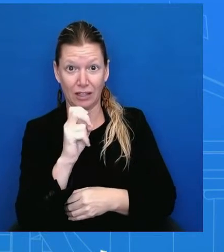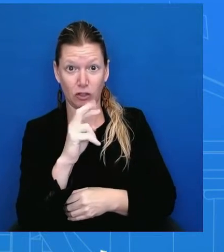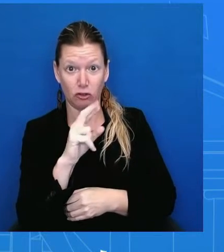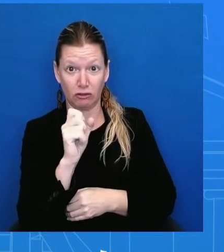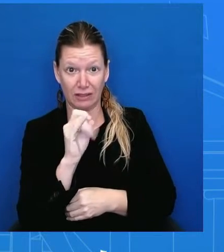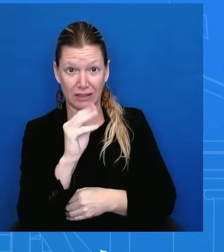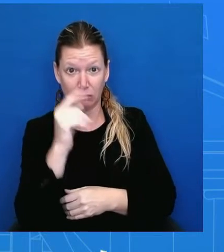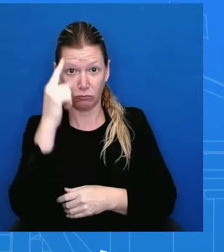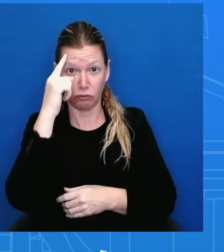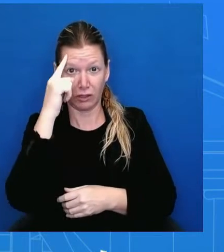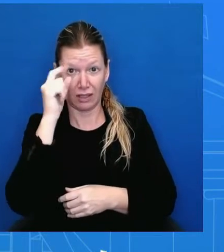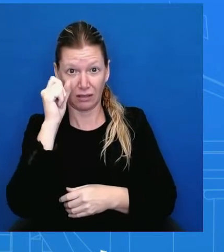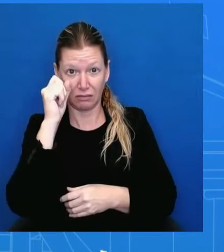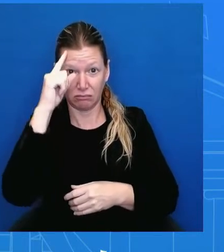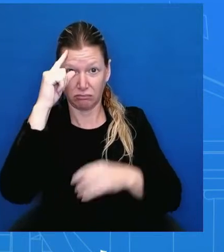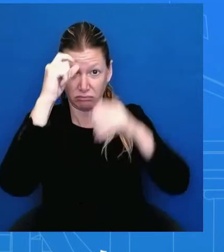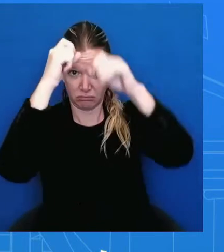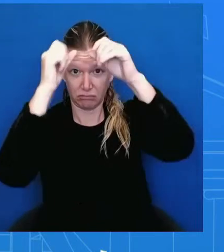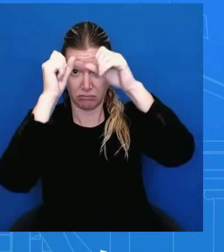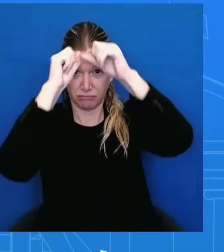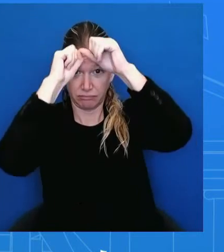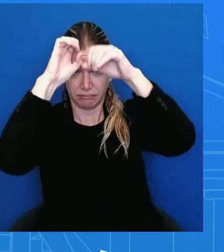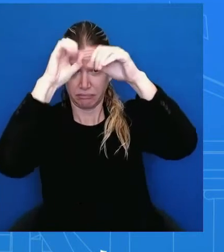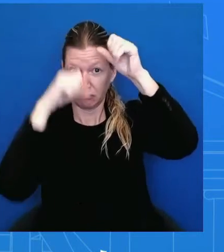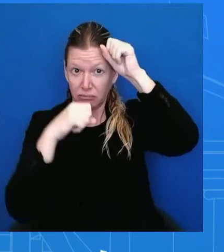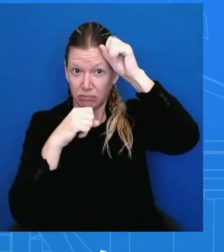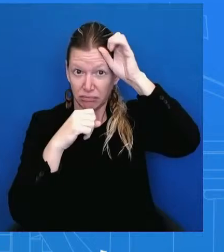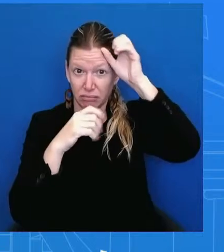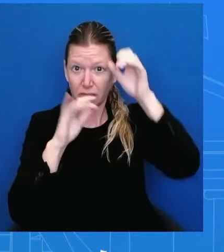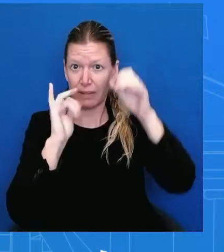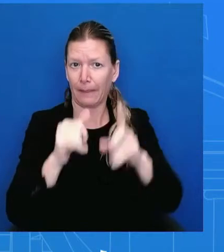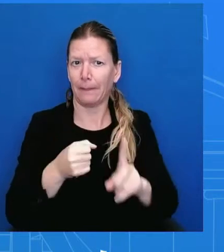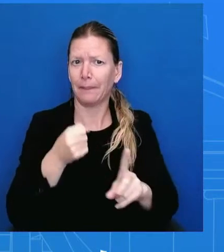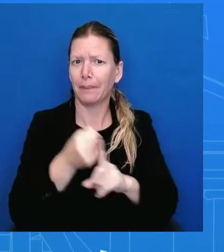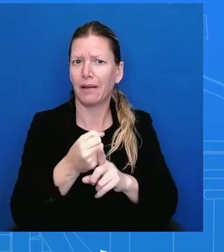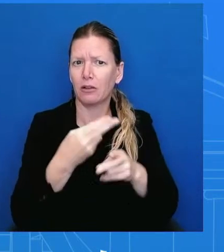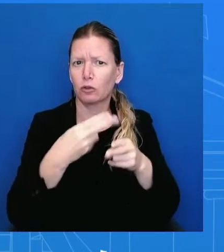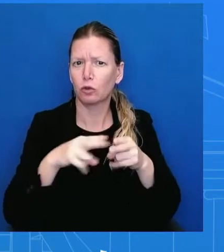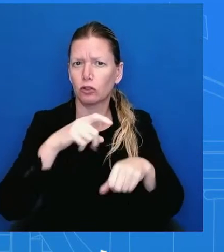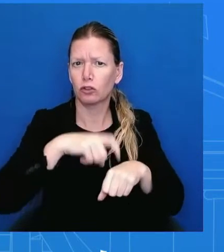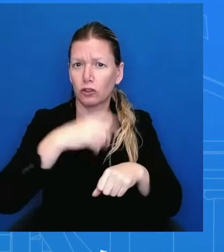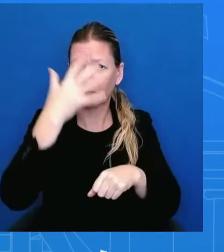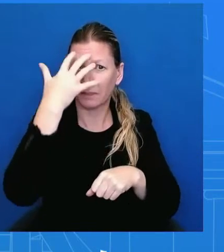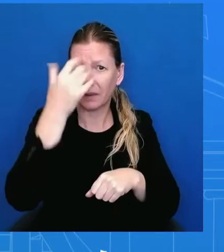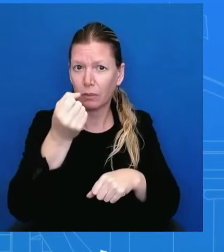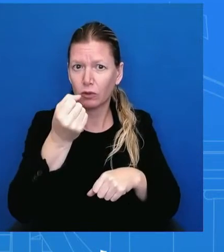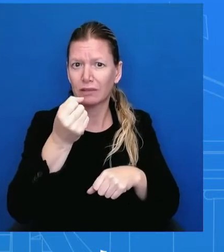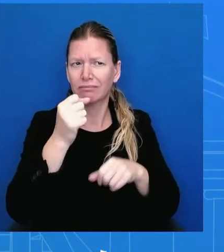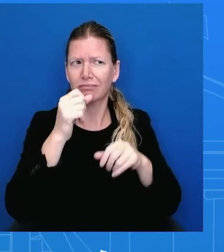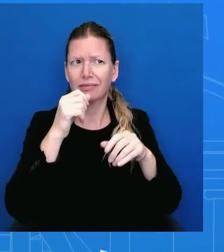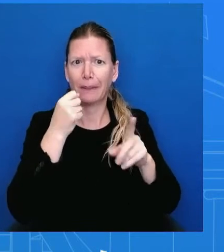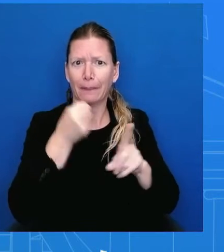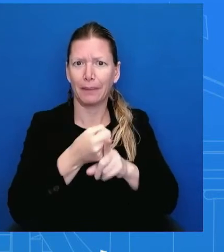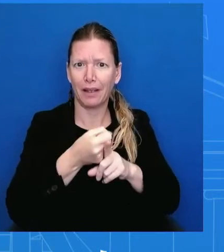impaired short-term memory, inability to concentrate, as well as speech difficulties. Have any neurologists worked with him